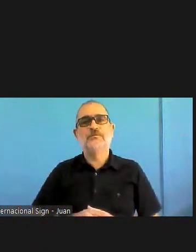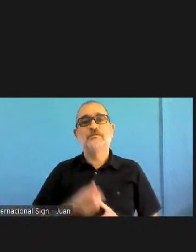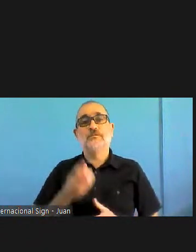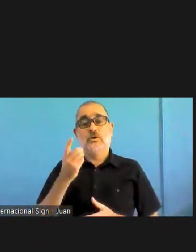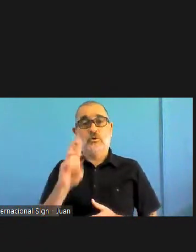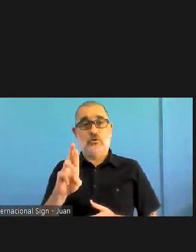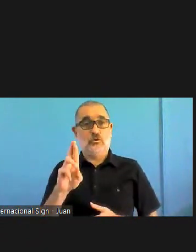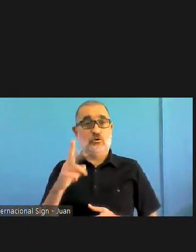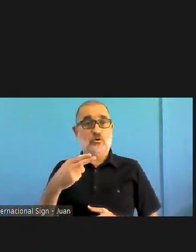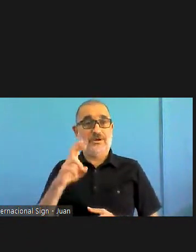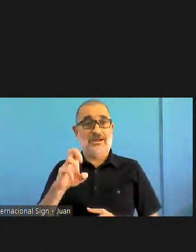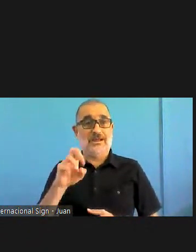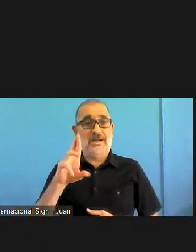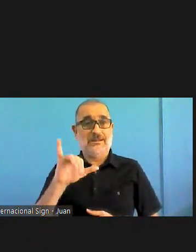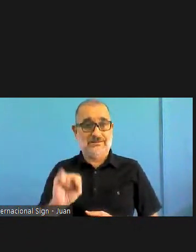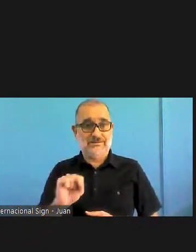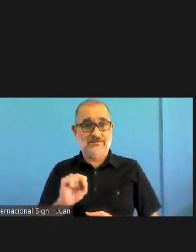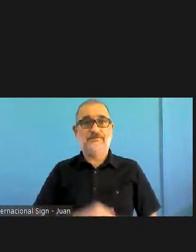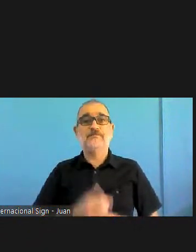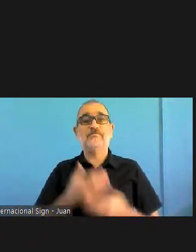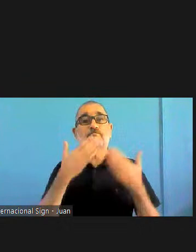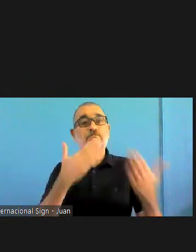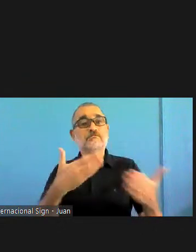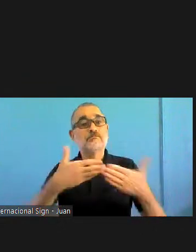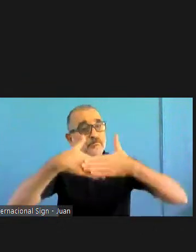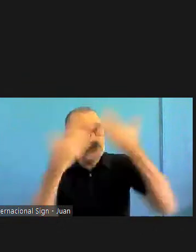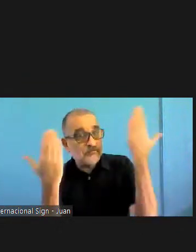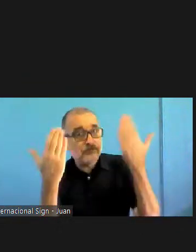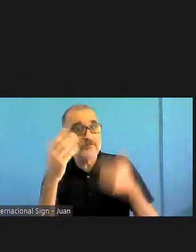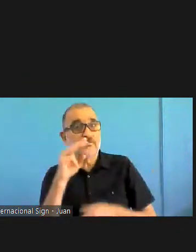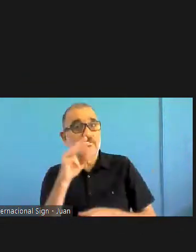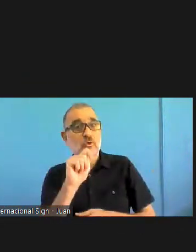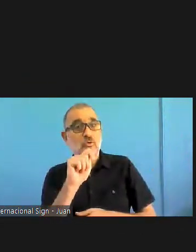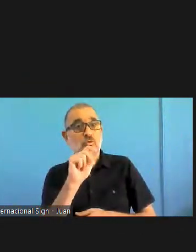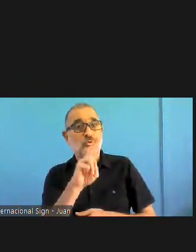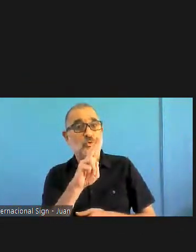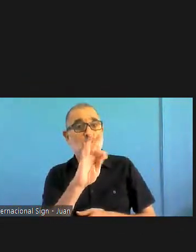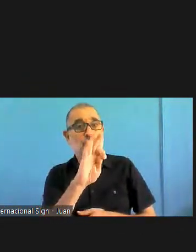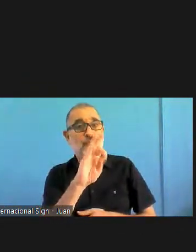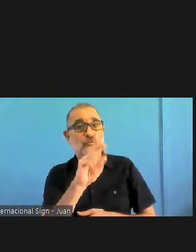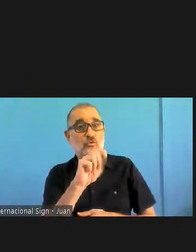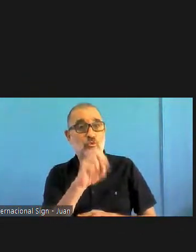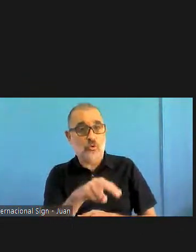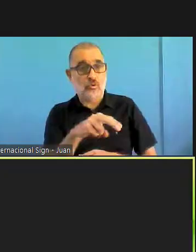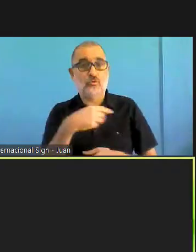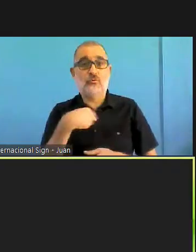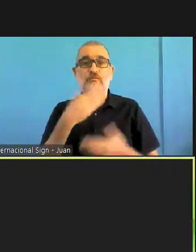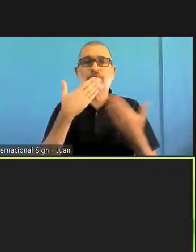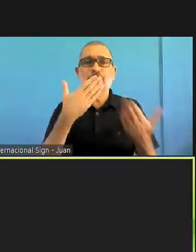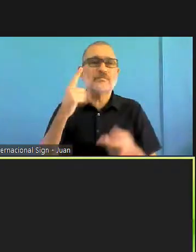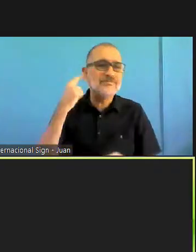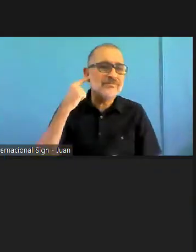Is it better now? We can hear you, Minister.